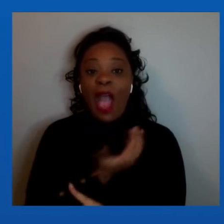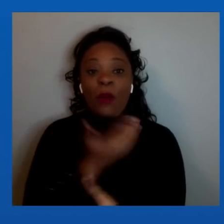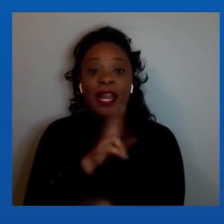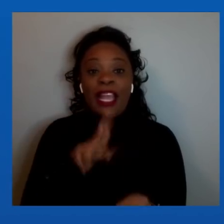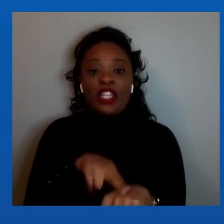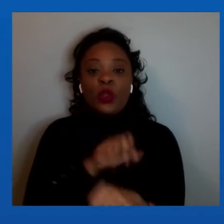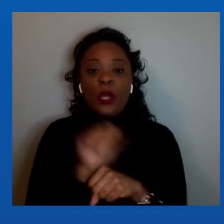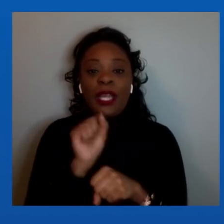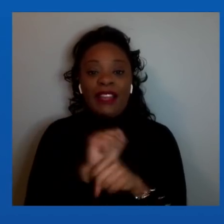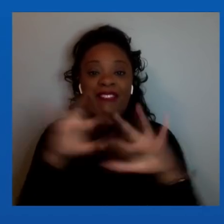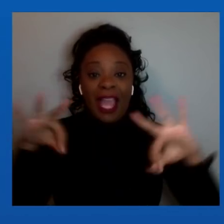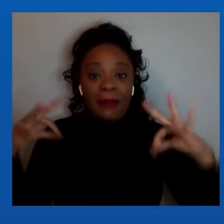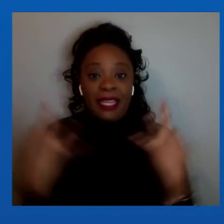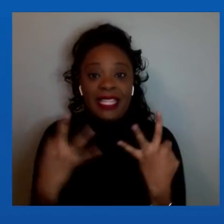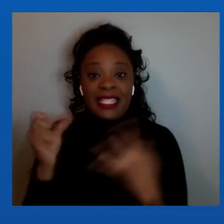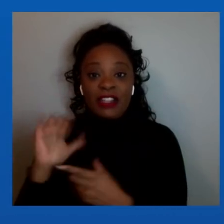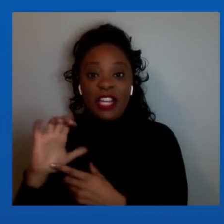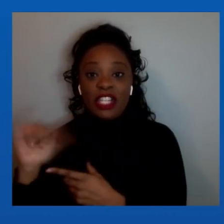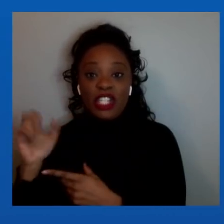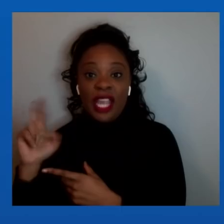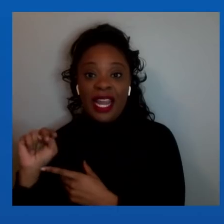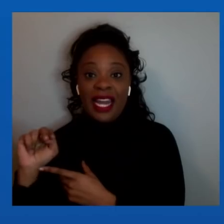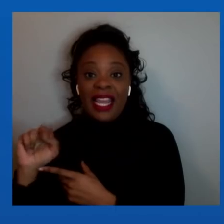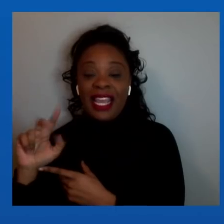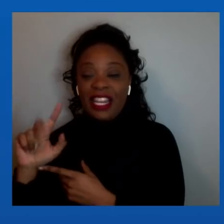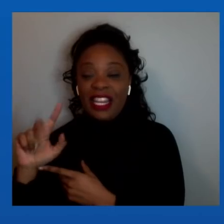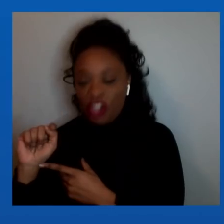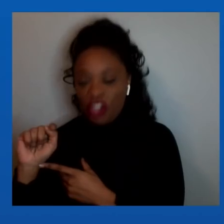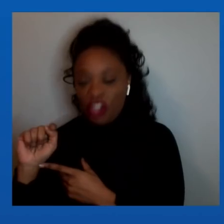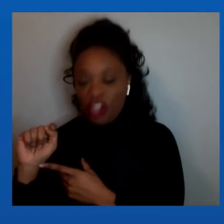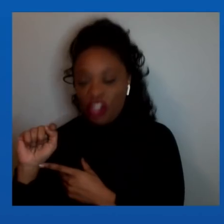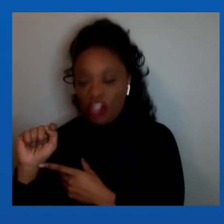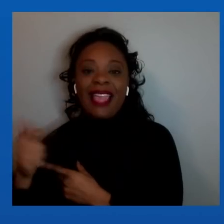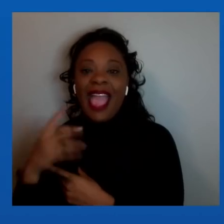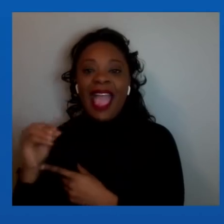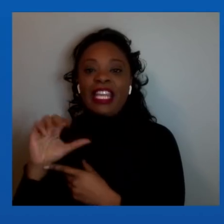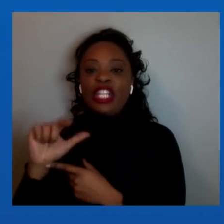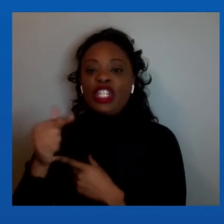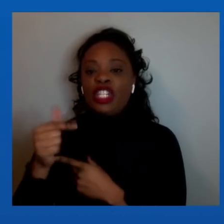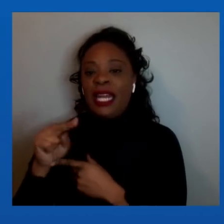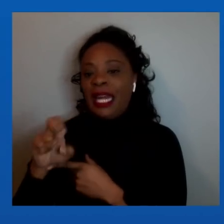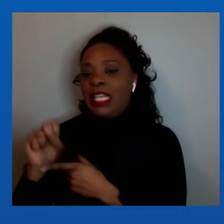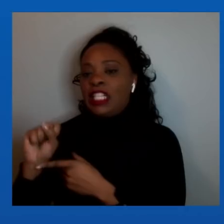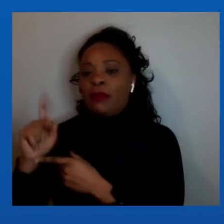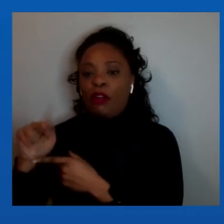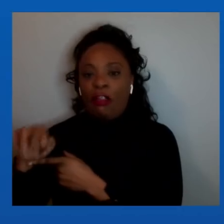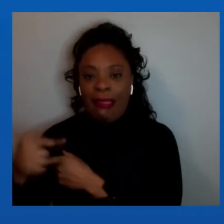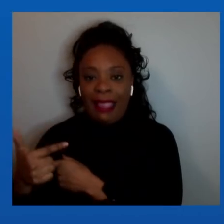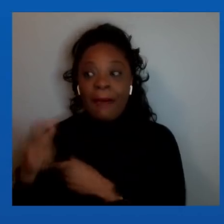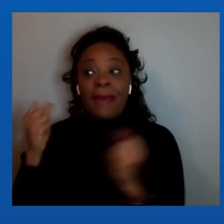Secretary Janet Yellen and Gene Sperling. And as many of you know, Secretary Yellen